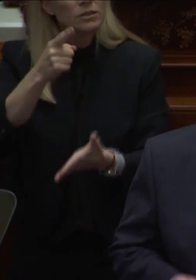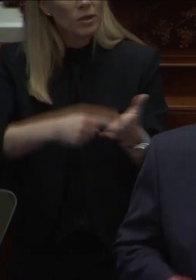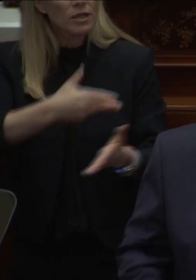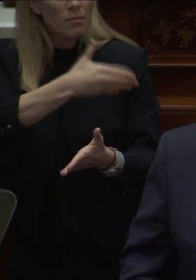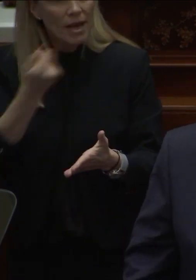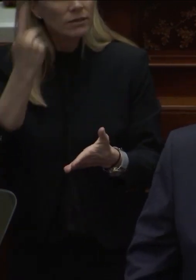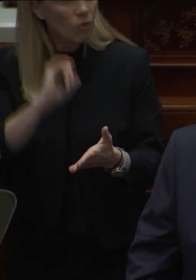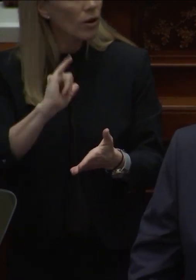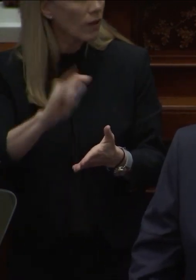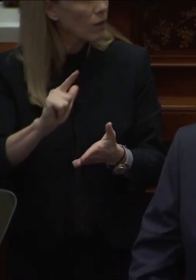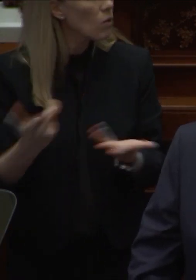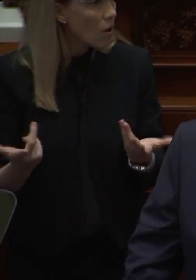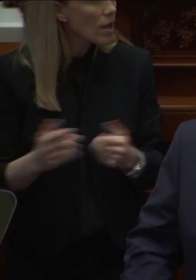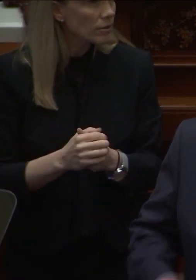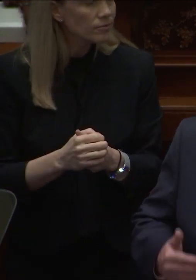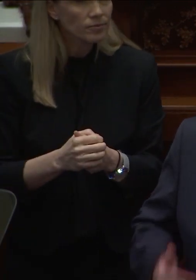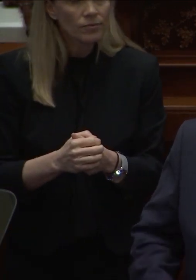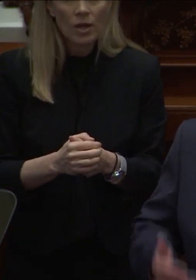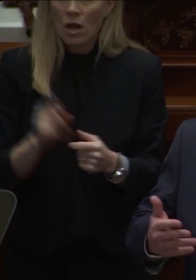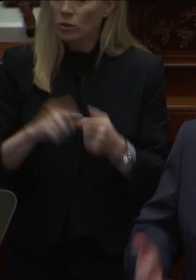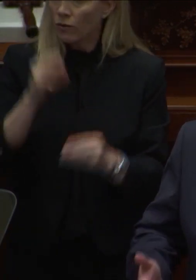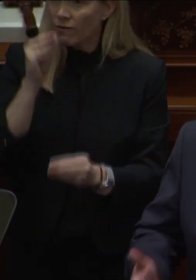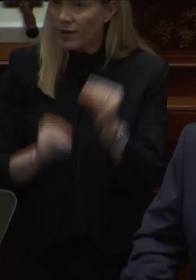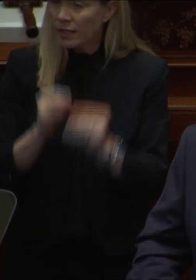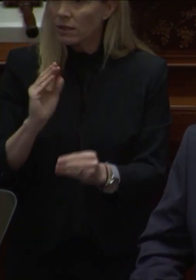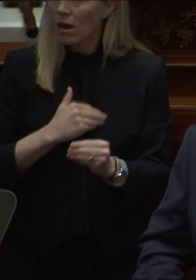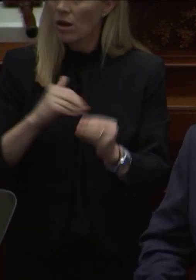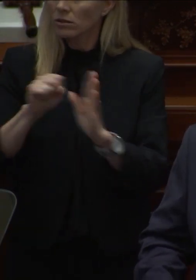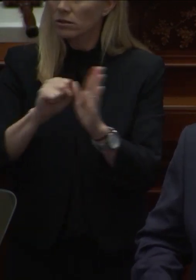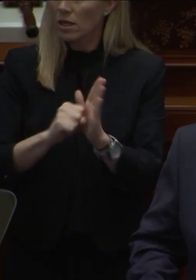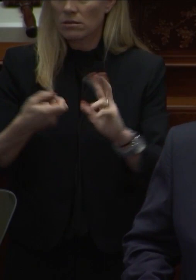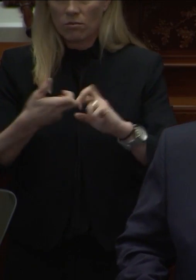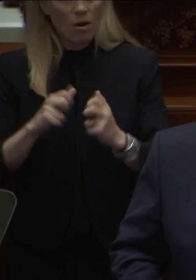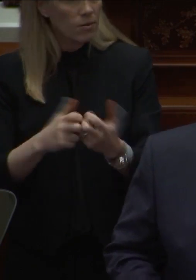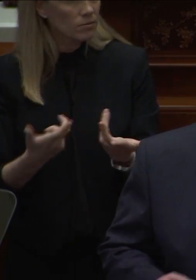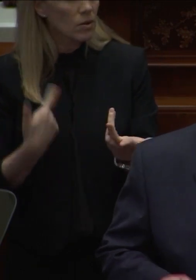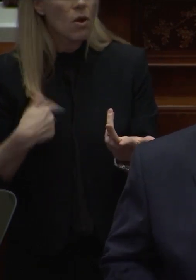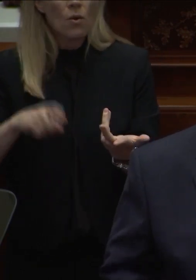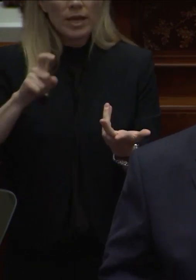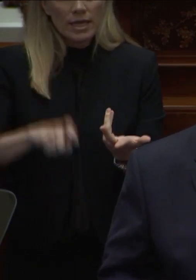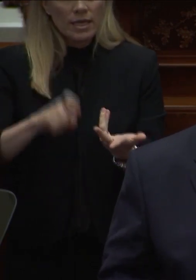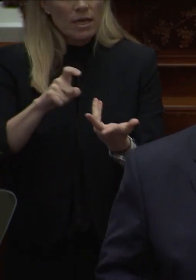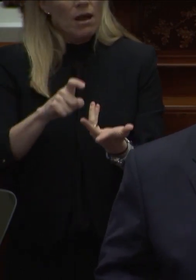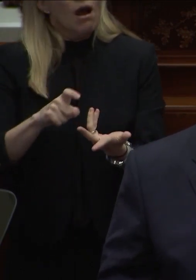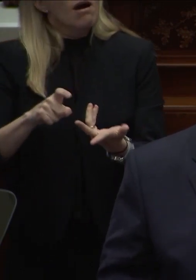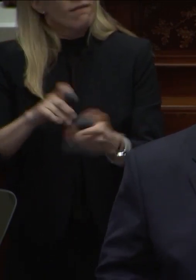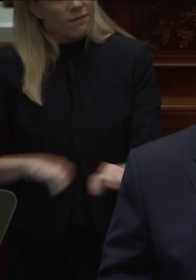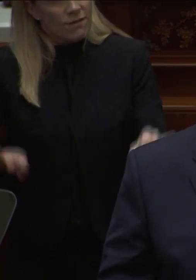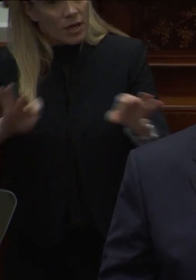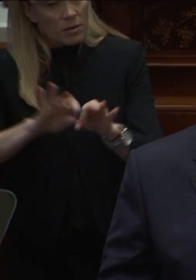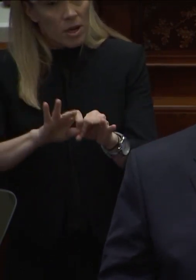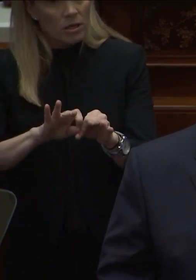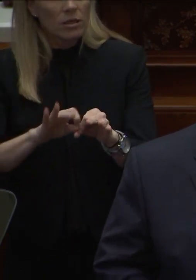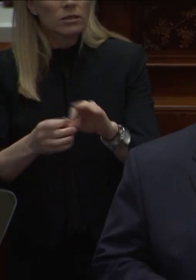BECAUSE I TRULY BELIEVE THIS IS WHAT IS BEST FOR ILLINOIS. TO FIX OUR STATE'S PROBLEMS, WE